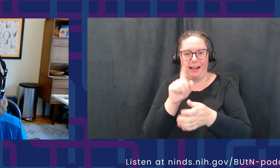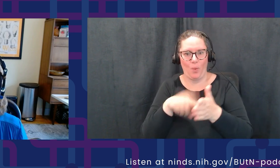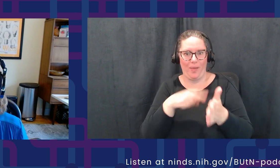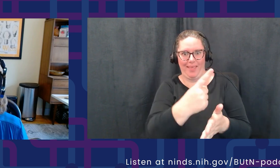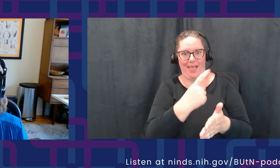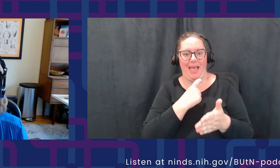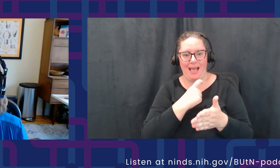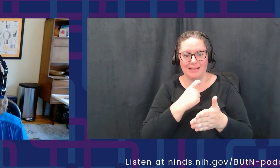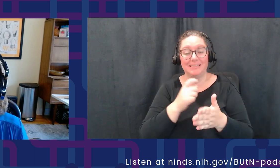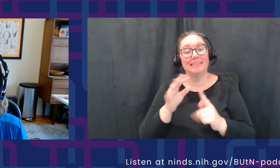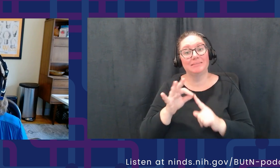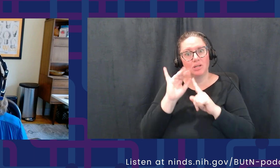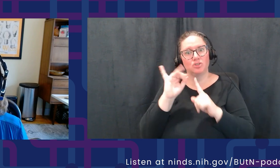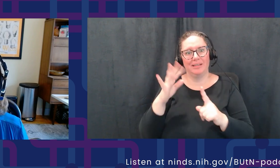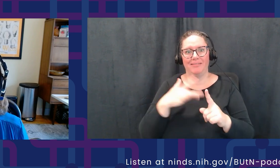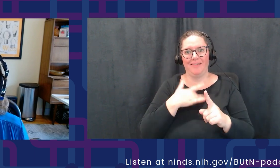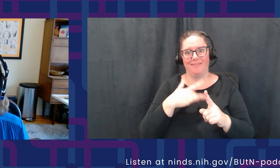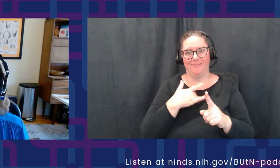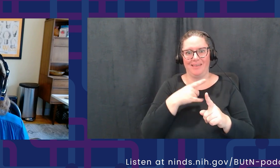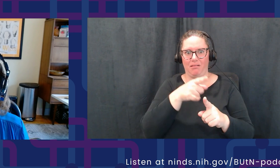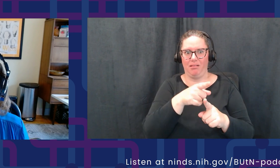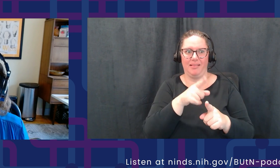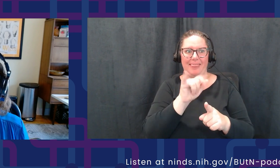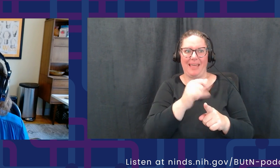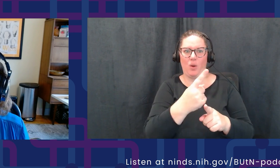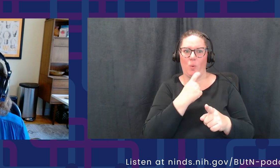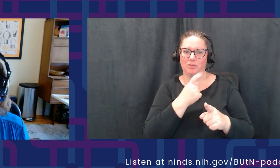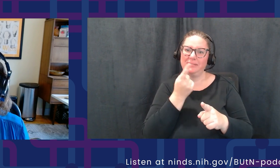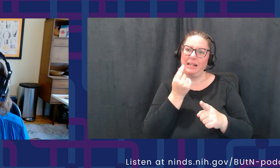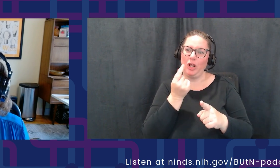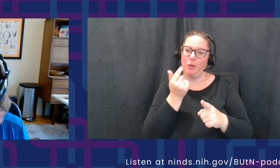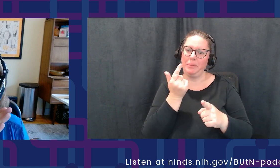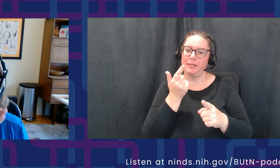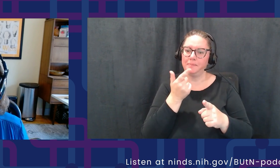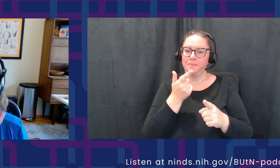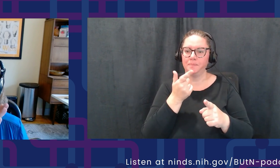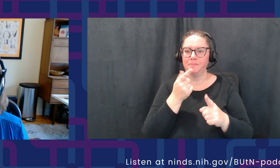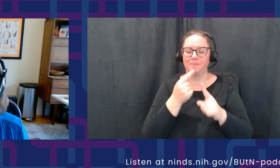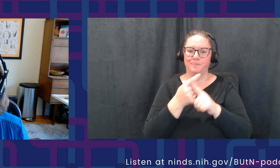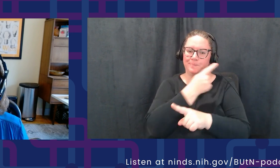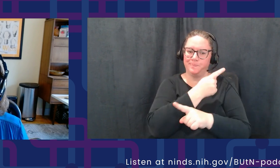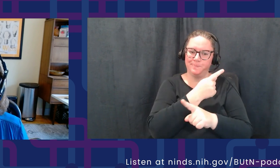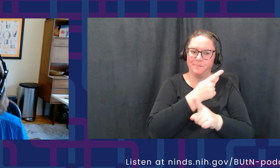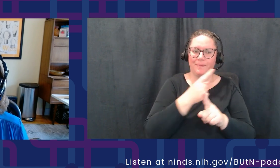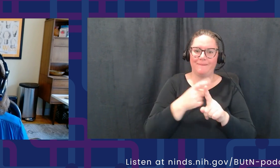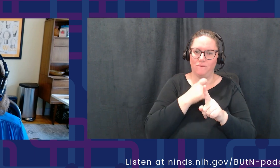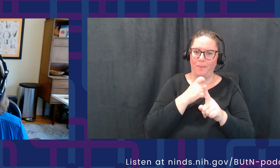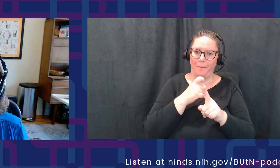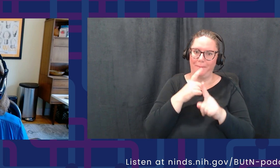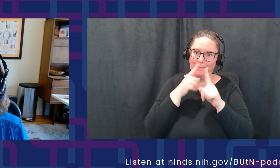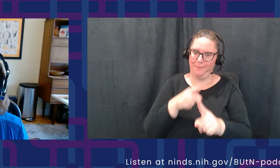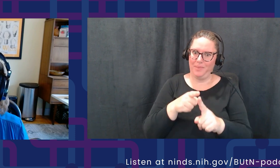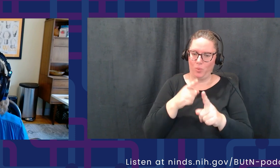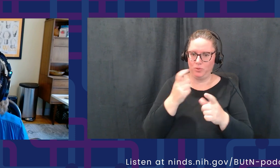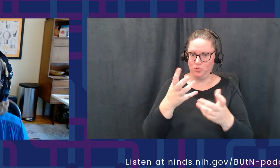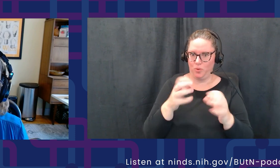Especially if you feel like the question is a little bit tangential to the main points that you want to make.